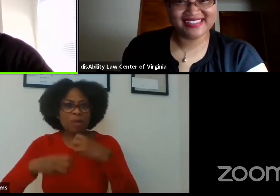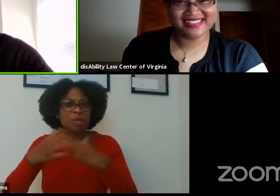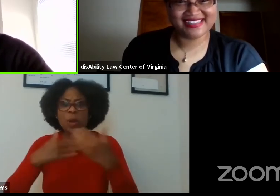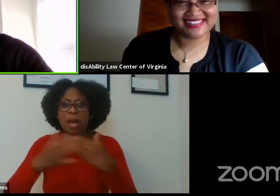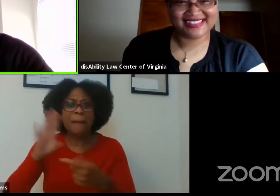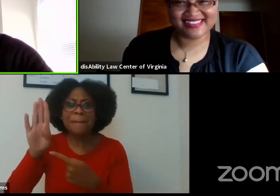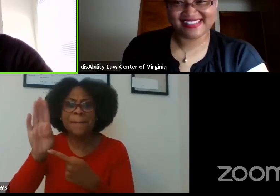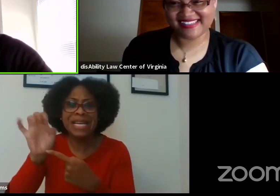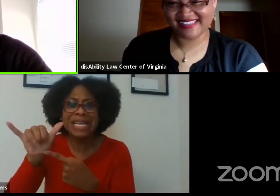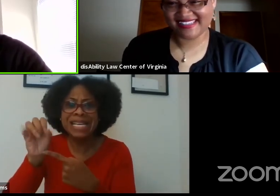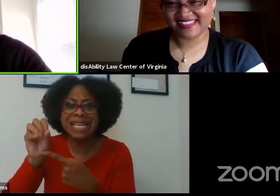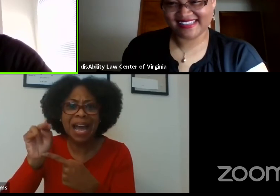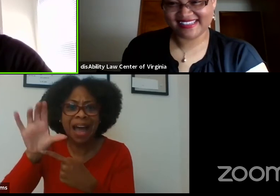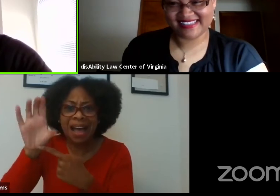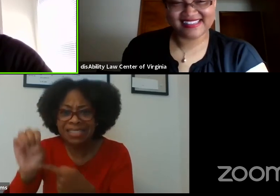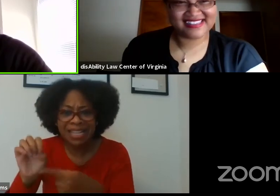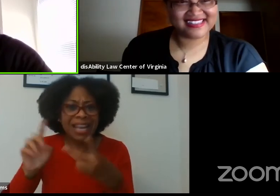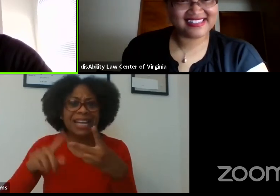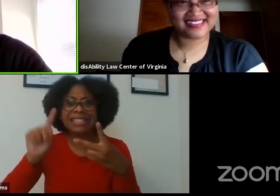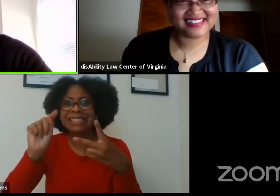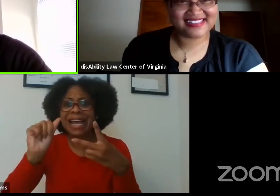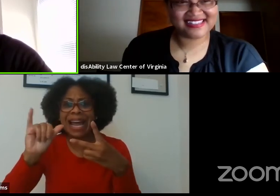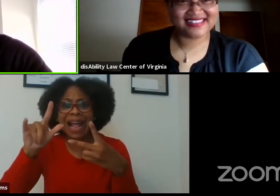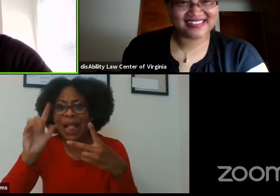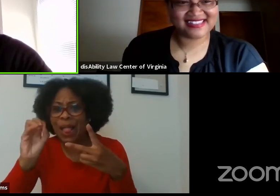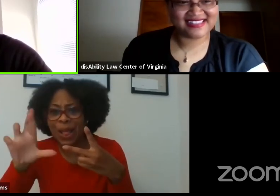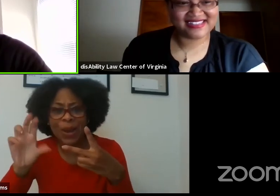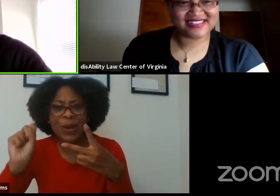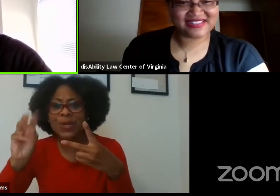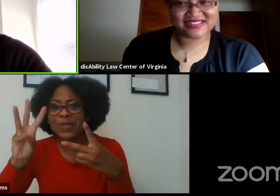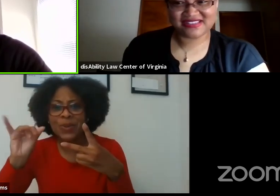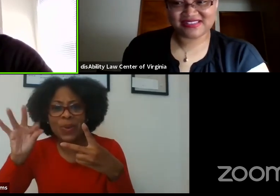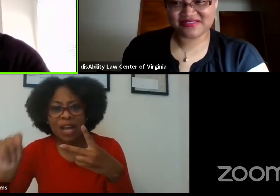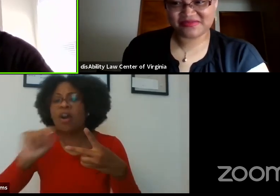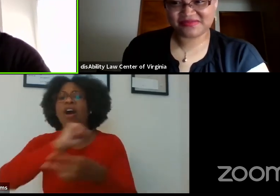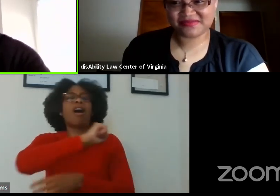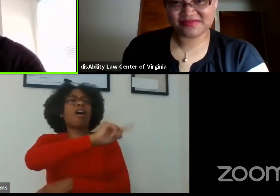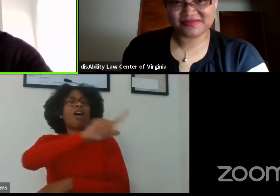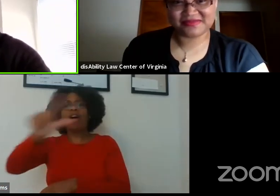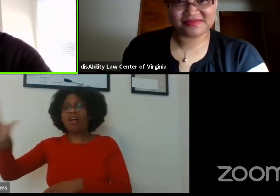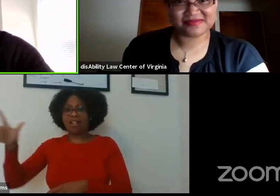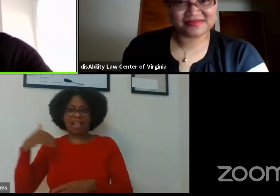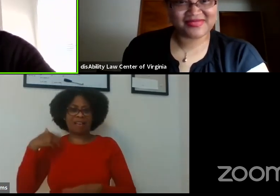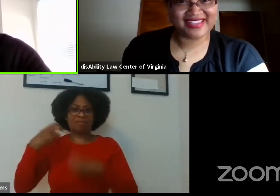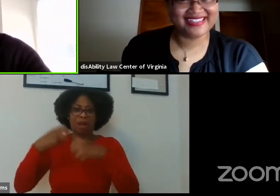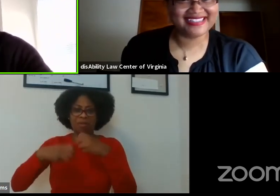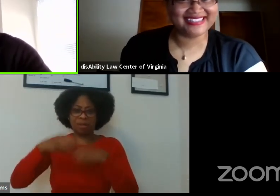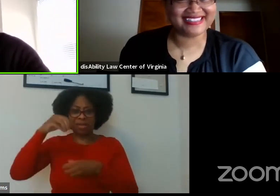You could be the greatest person in the world. You just have to use that and use it for motivation. Put it in your backpack, right,